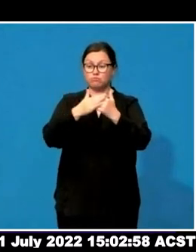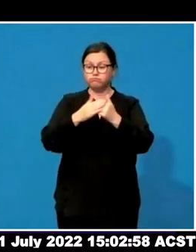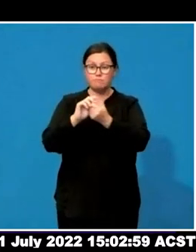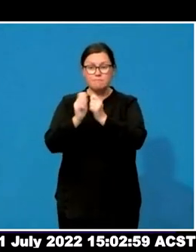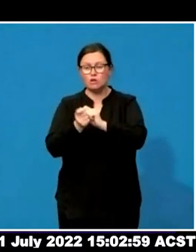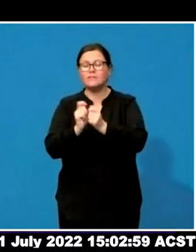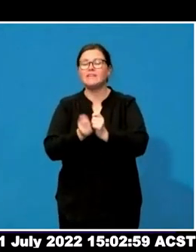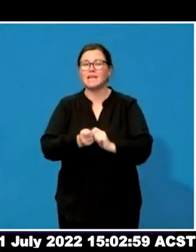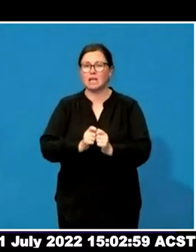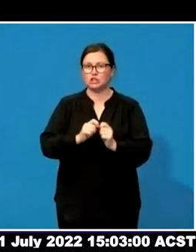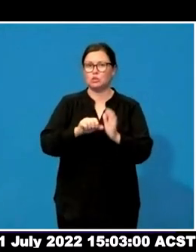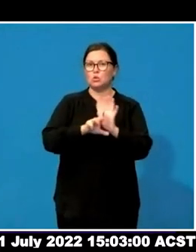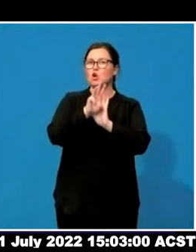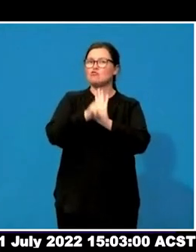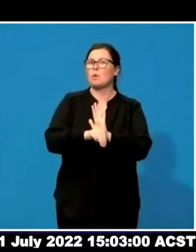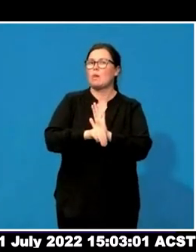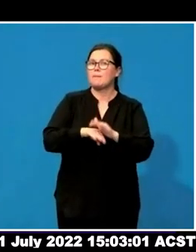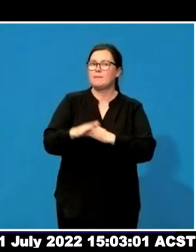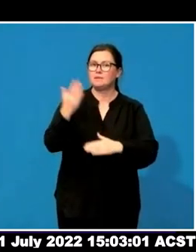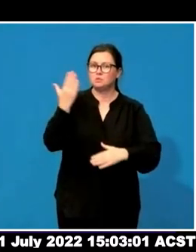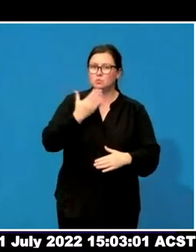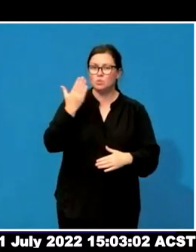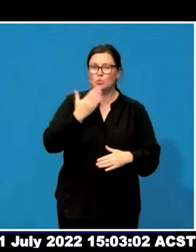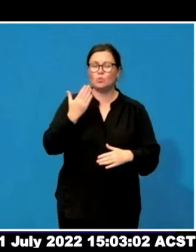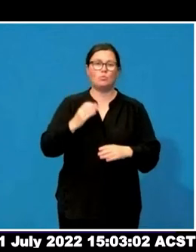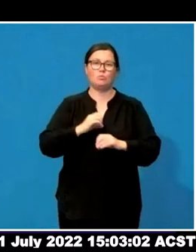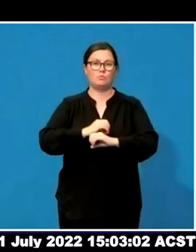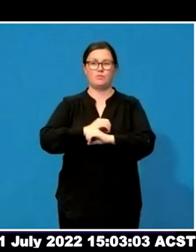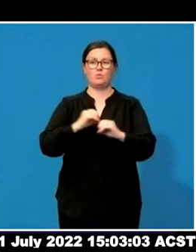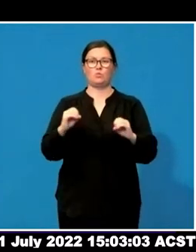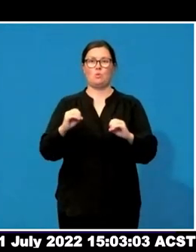There was no necessary supports that he could receive through school in terms of